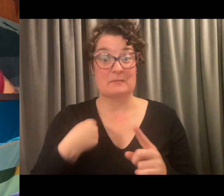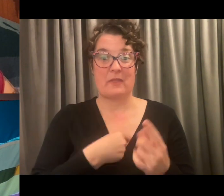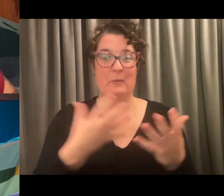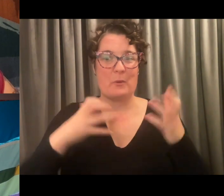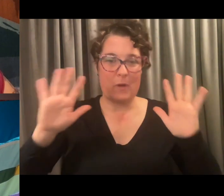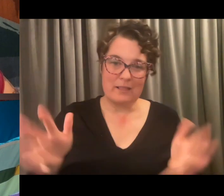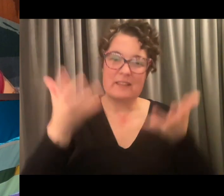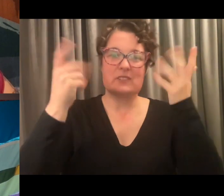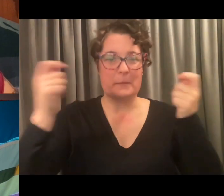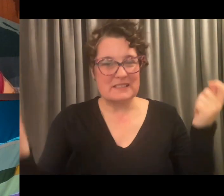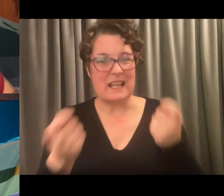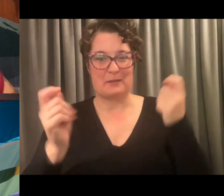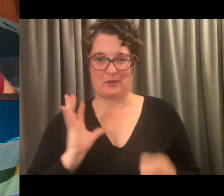Rebekah: Yes! Nomy: Yes, yes.